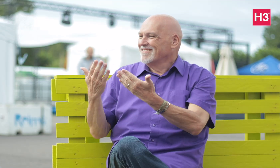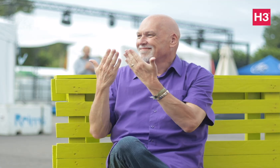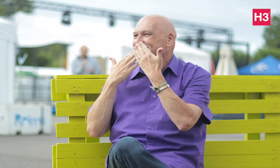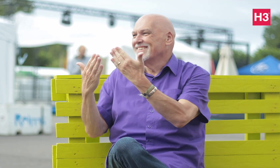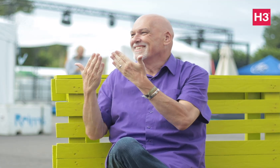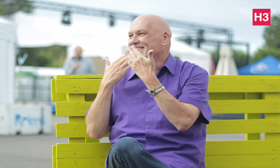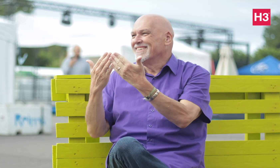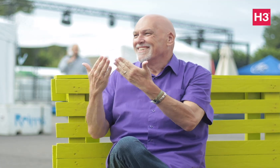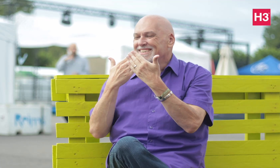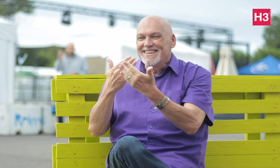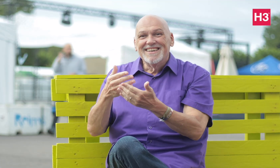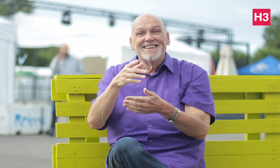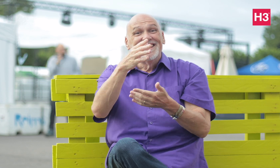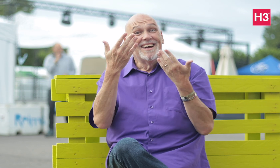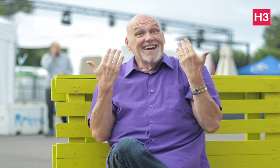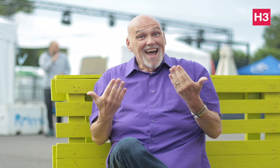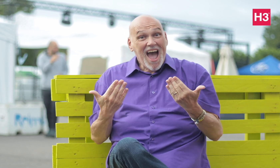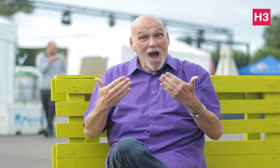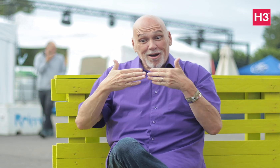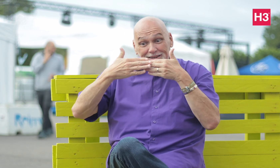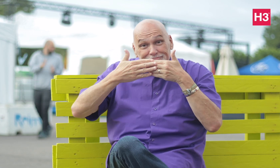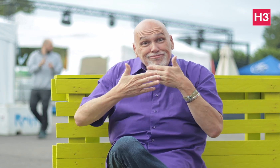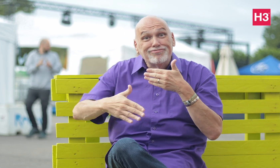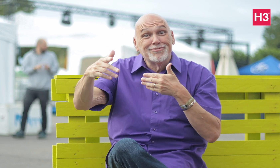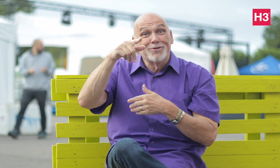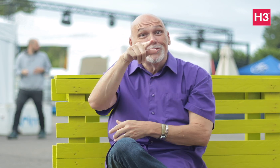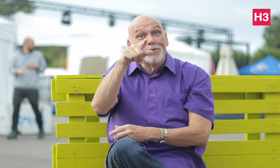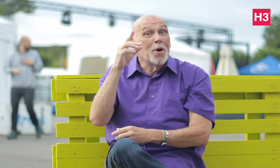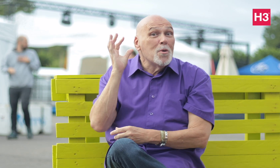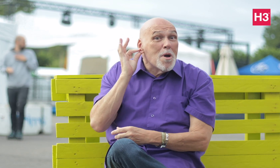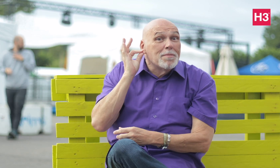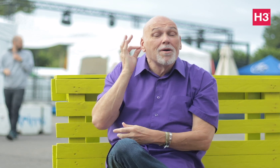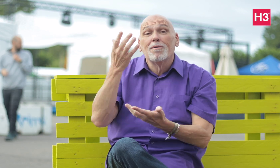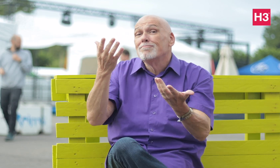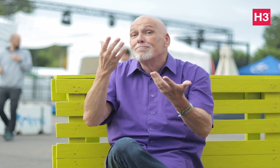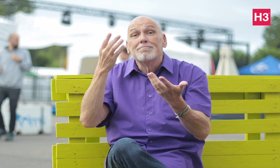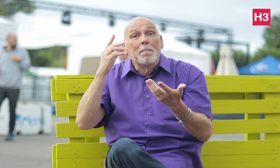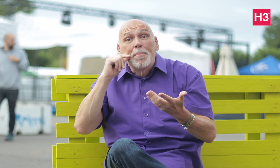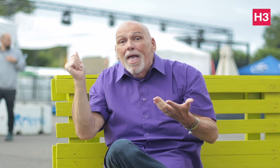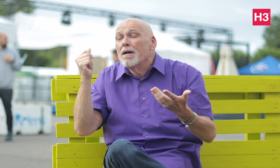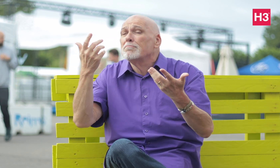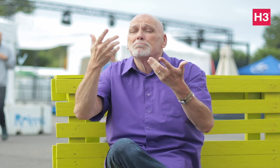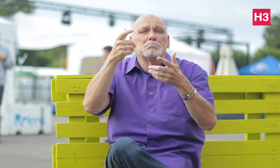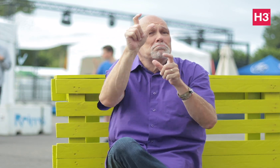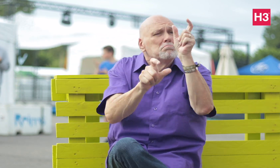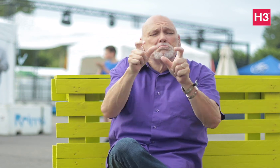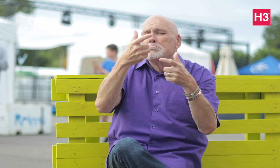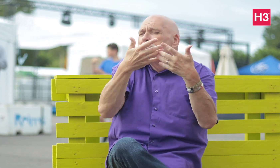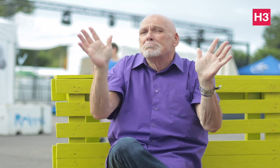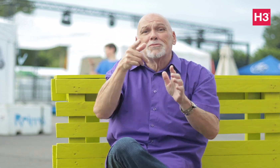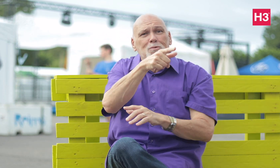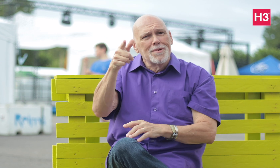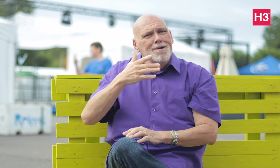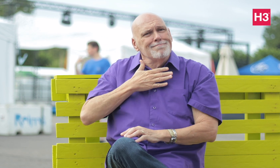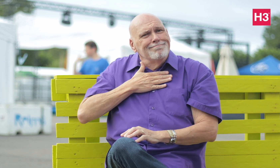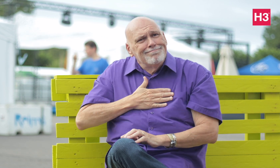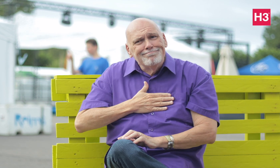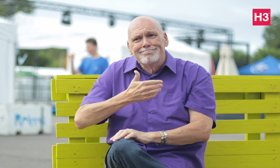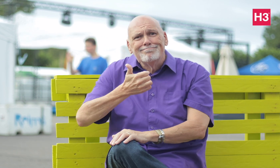[Anselmo]: Thank you so much! If you’d like to learn more about her journey or get advice